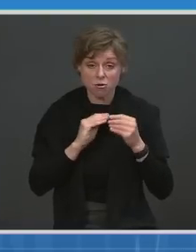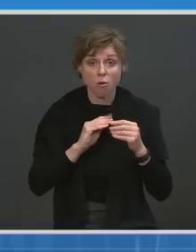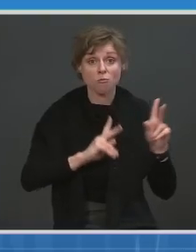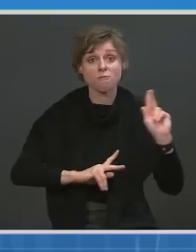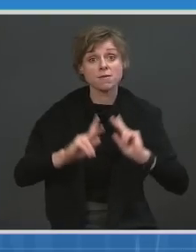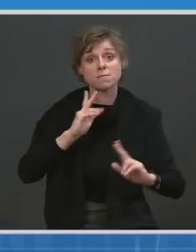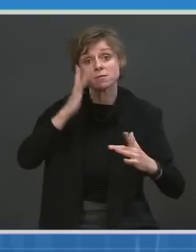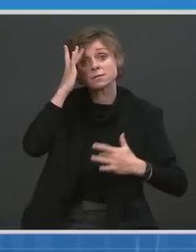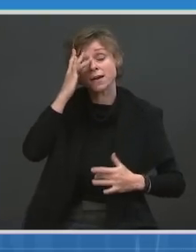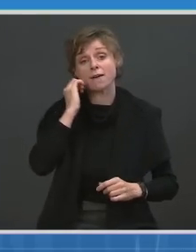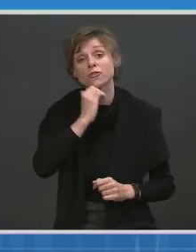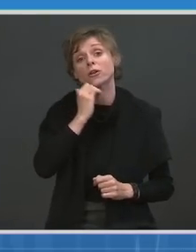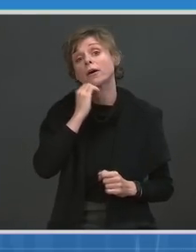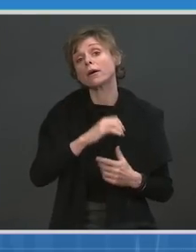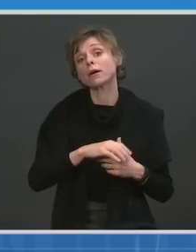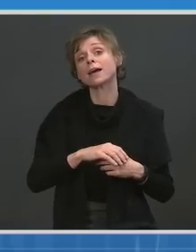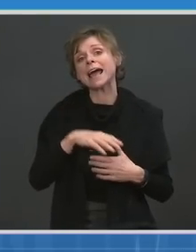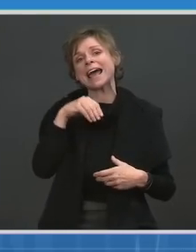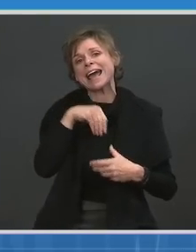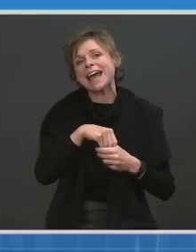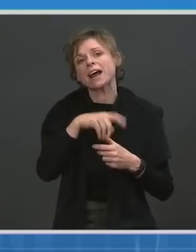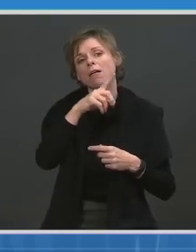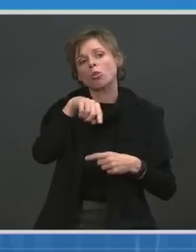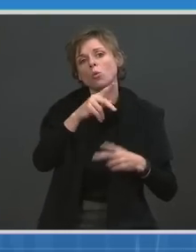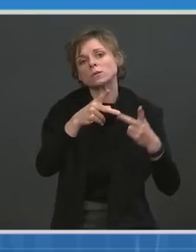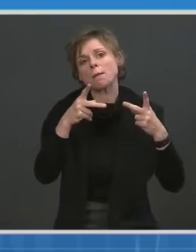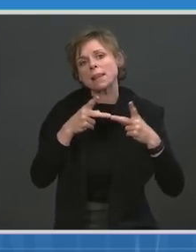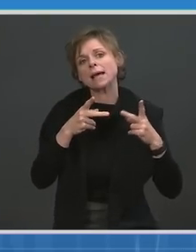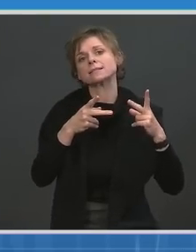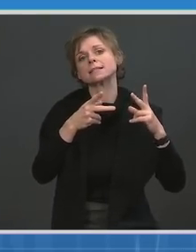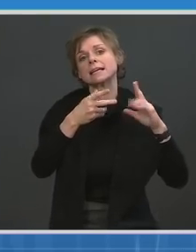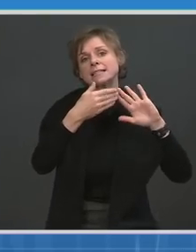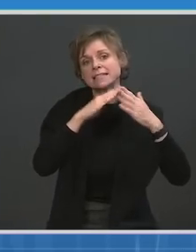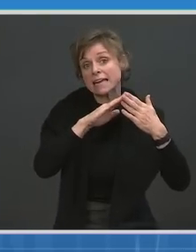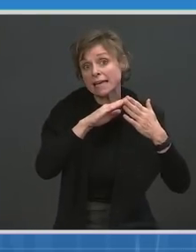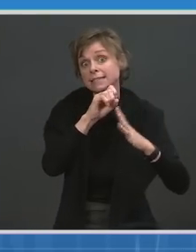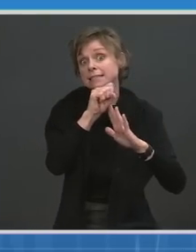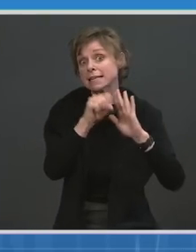per day in areas -- cities, states, or regions --